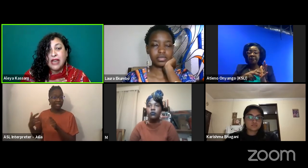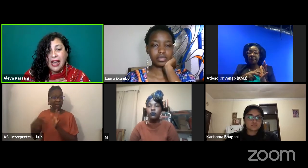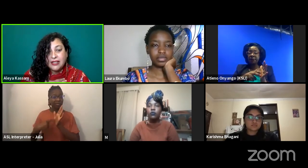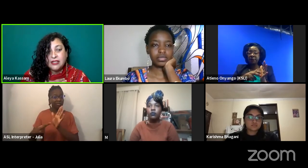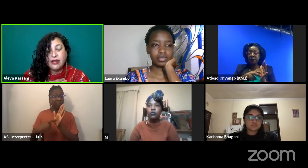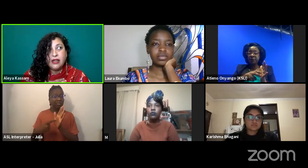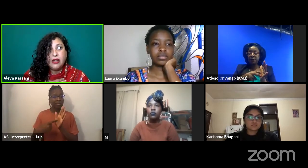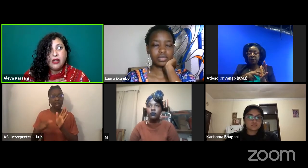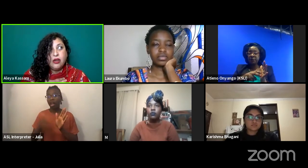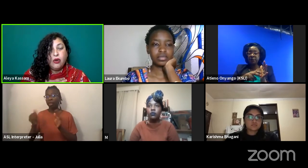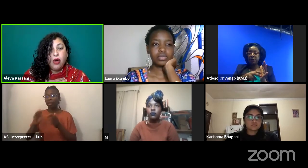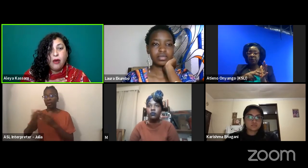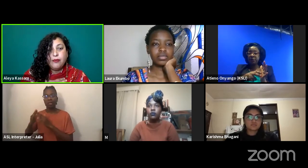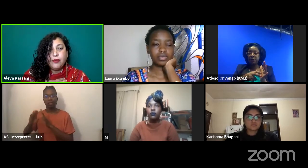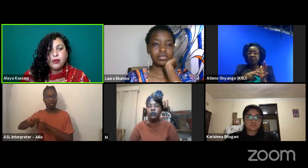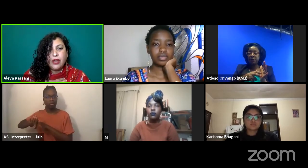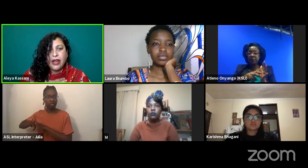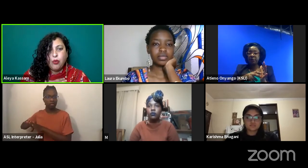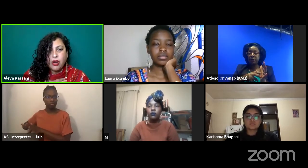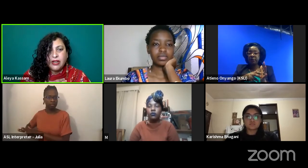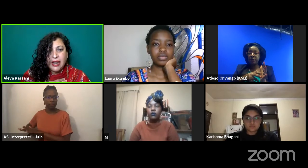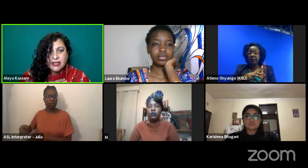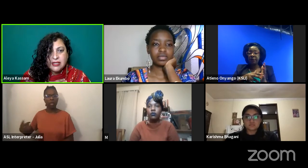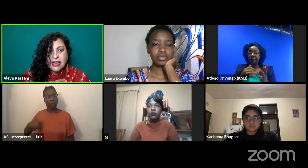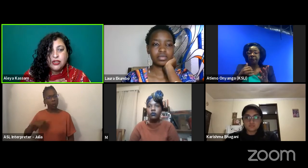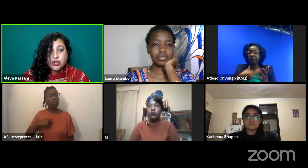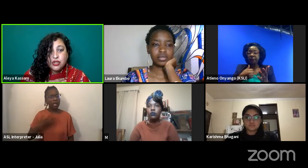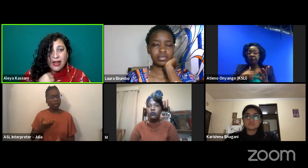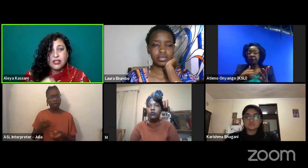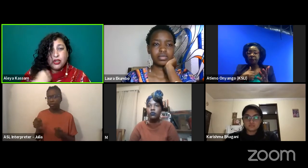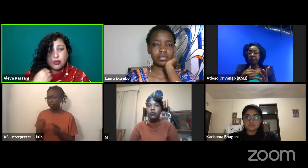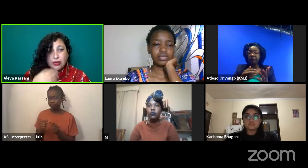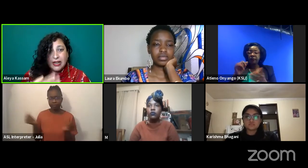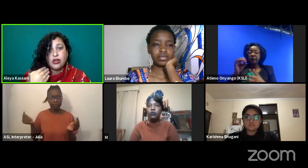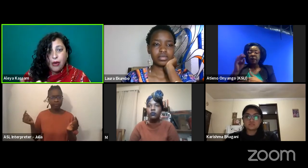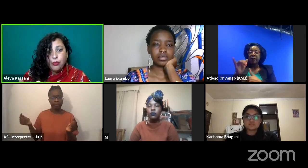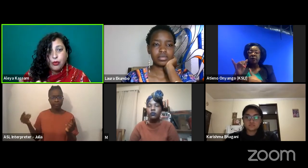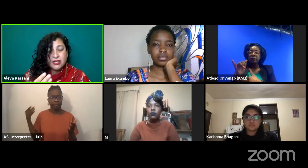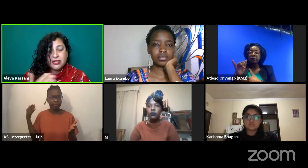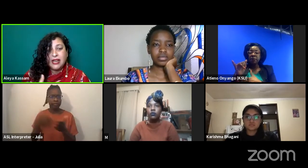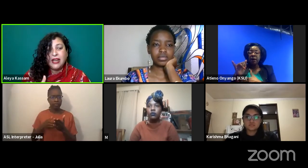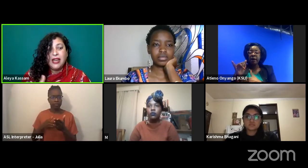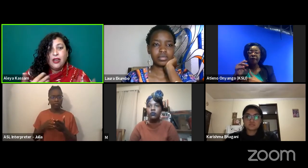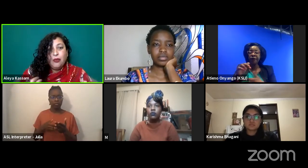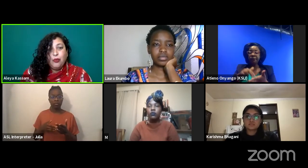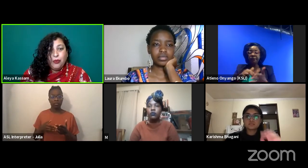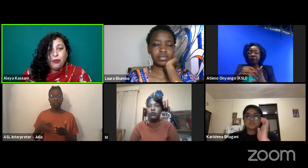to actively kind of work against. And so, hence the utilization outwards to say,